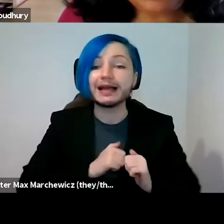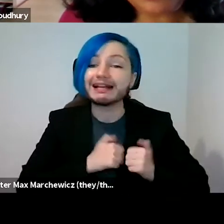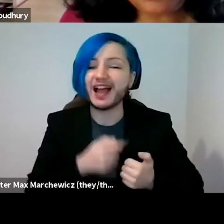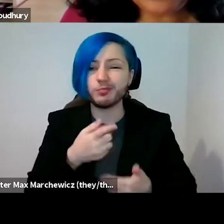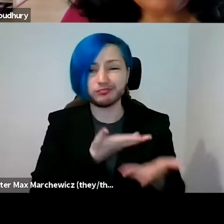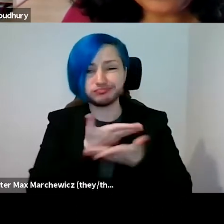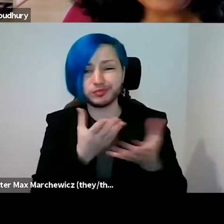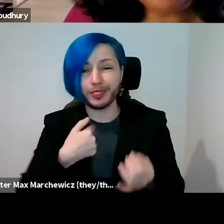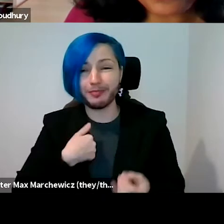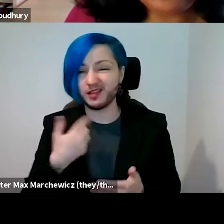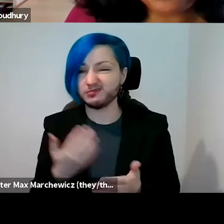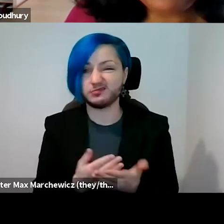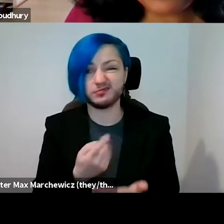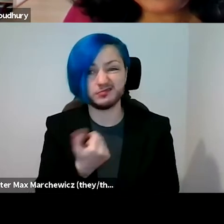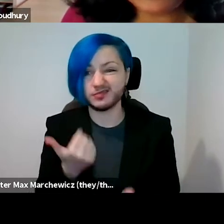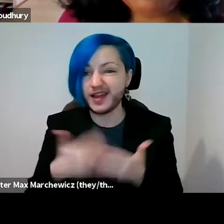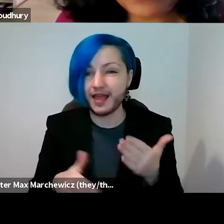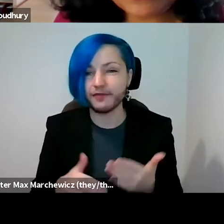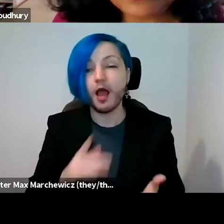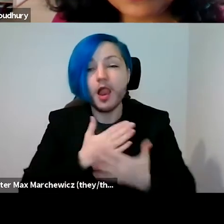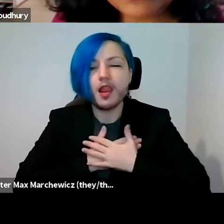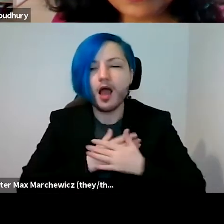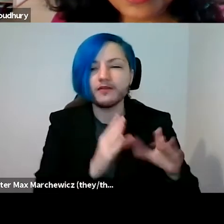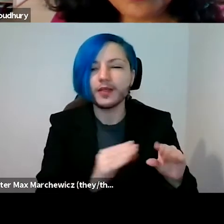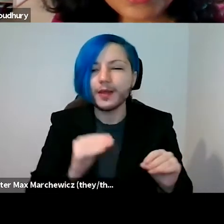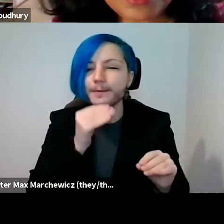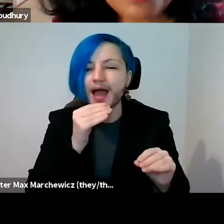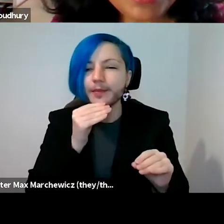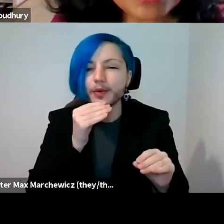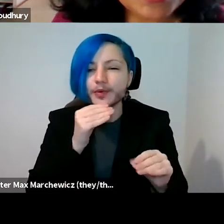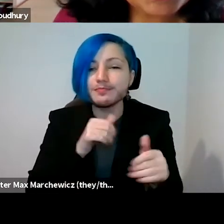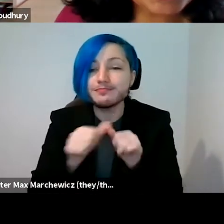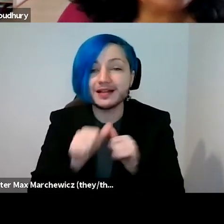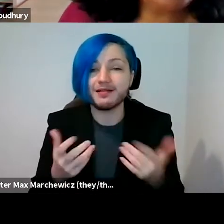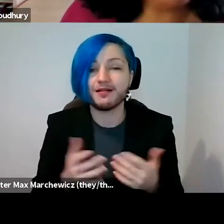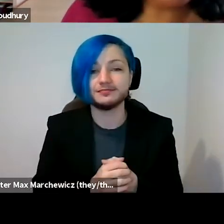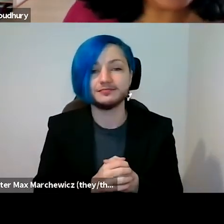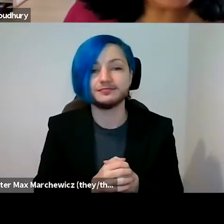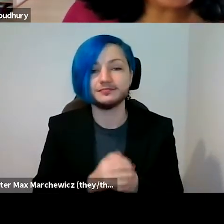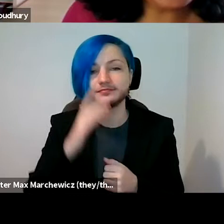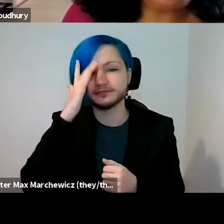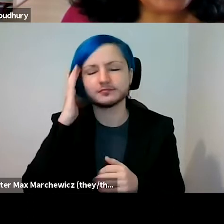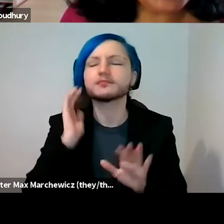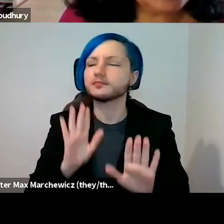I think he loves his pipe a great deal better than his- but here Amelia checked herself, for why should she speak